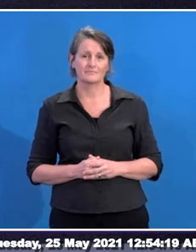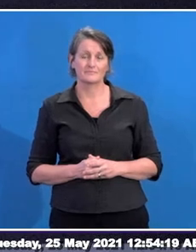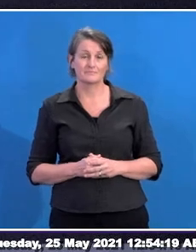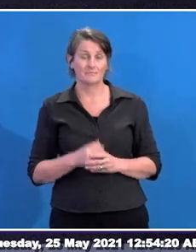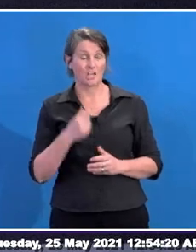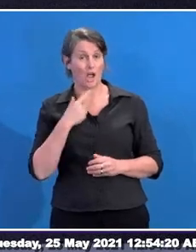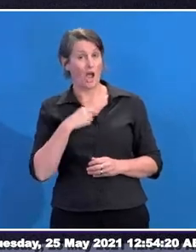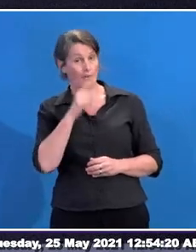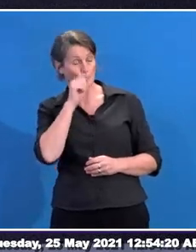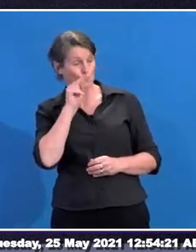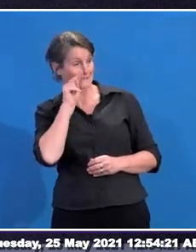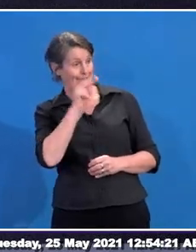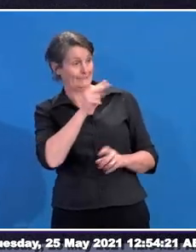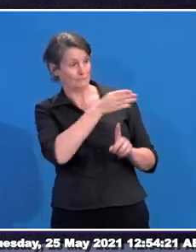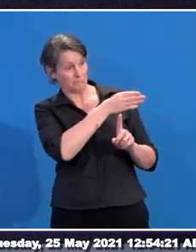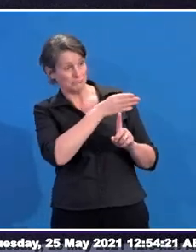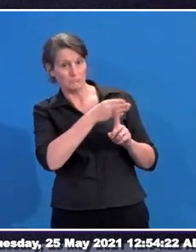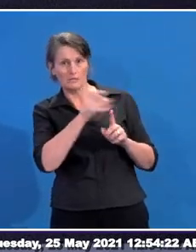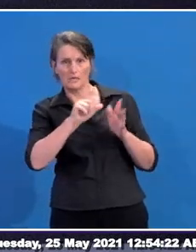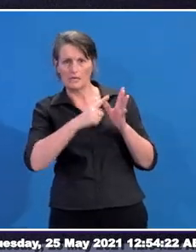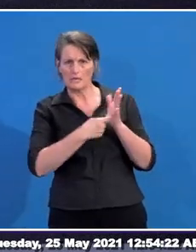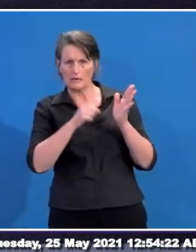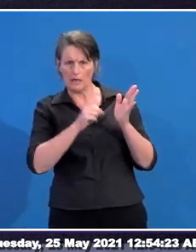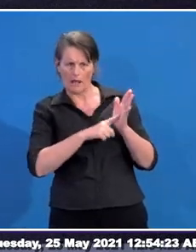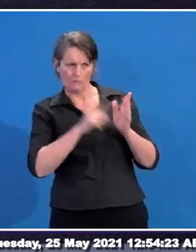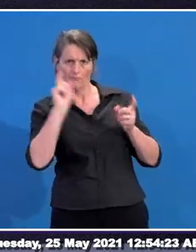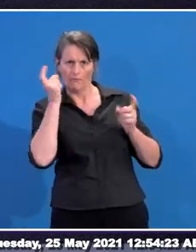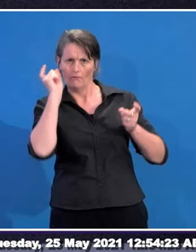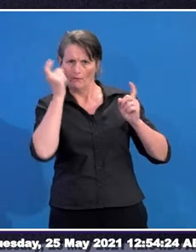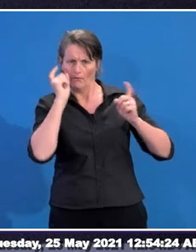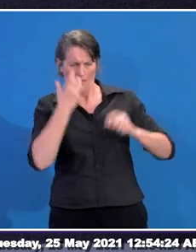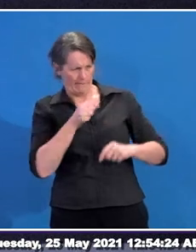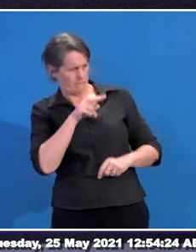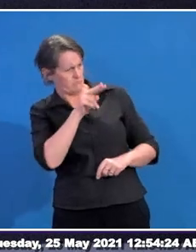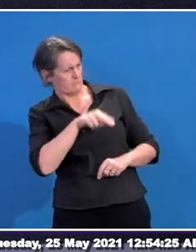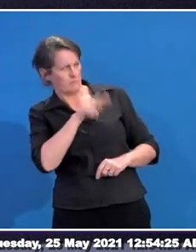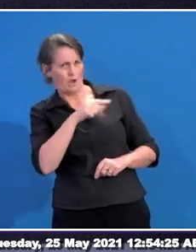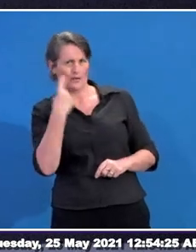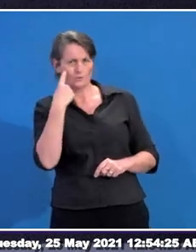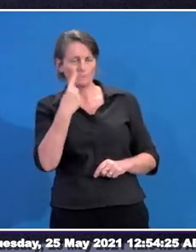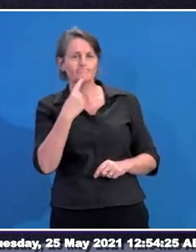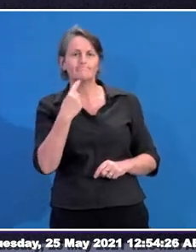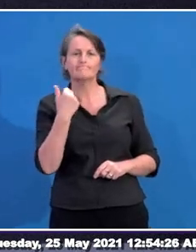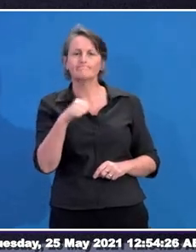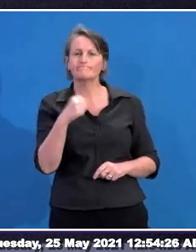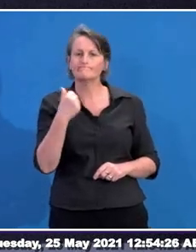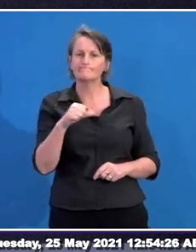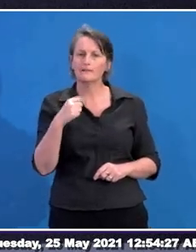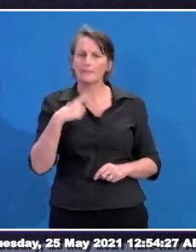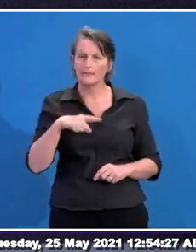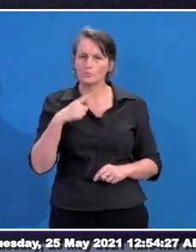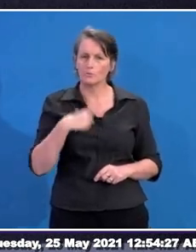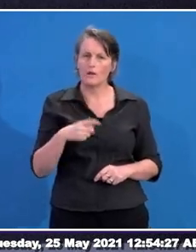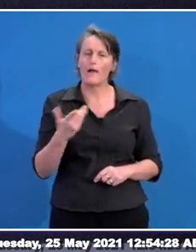anxiety and rightfully, you know, knowing after that what he had been